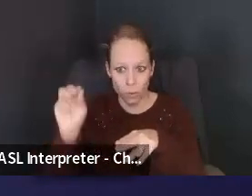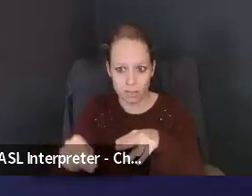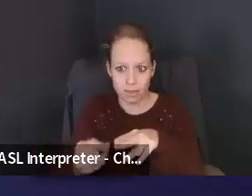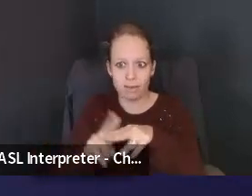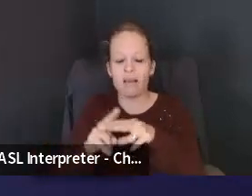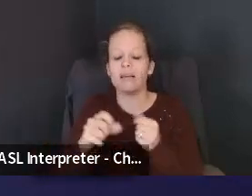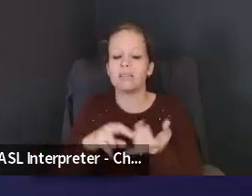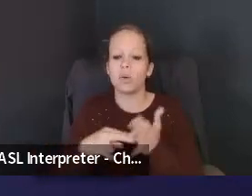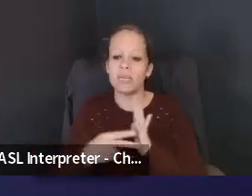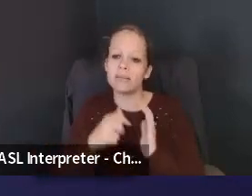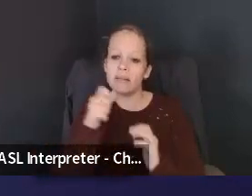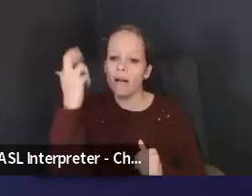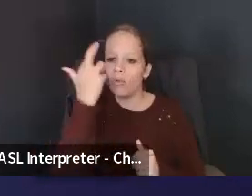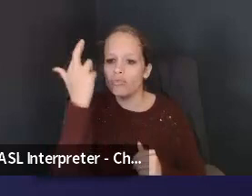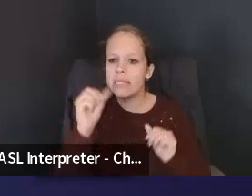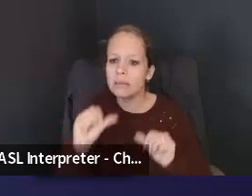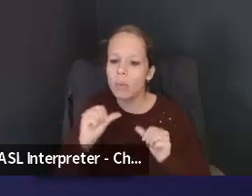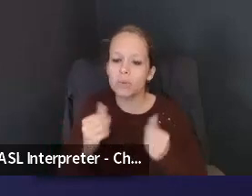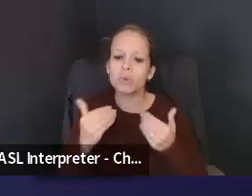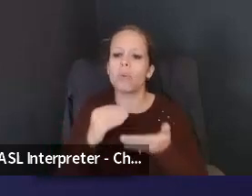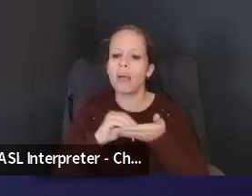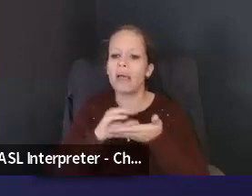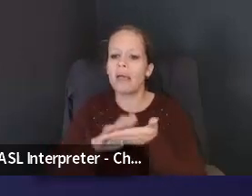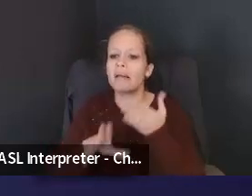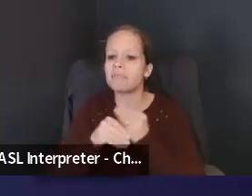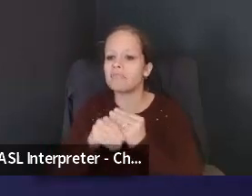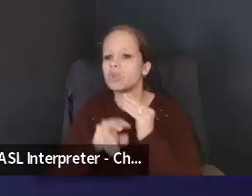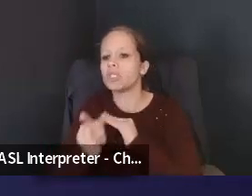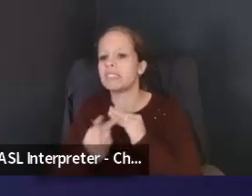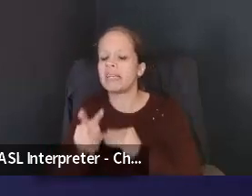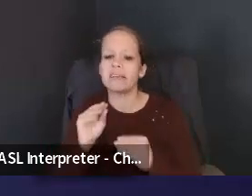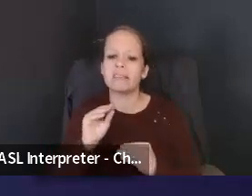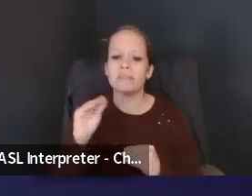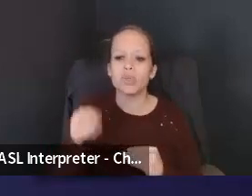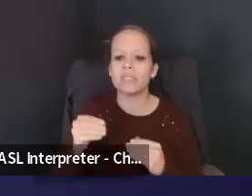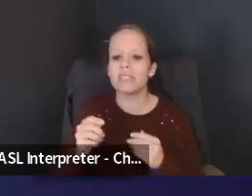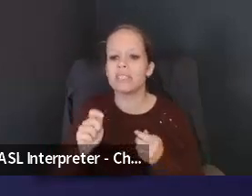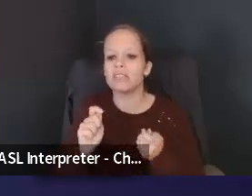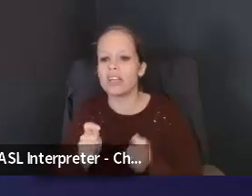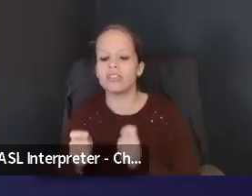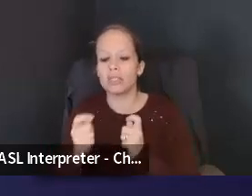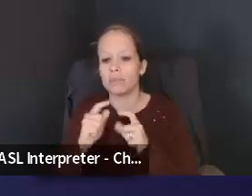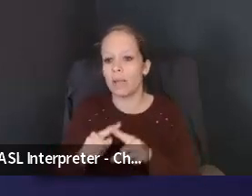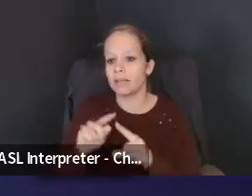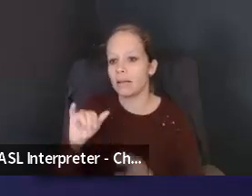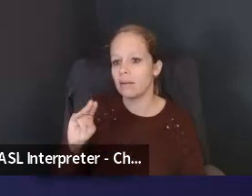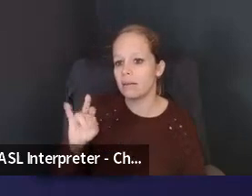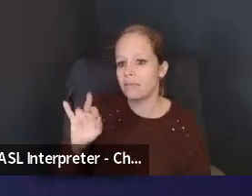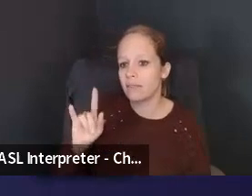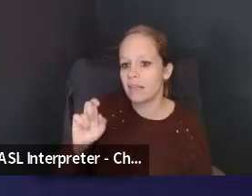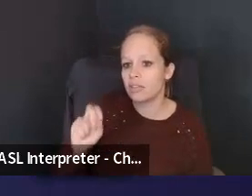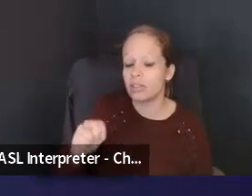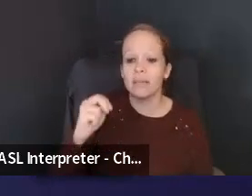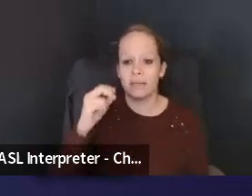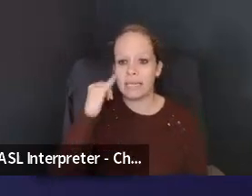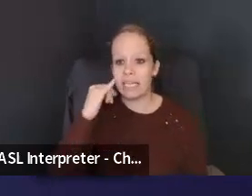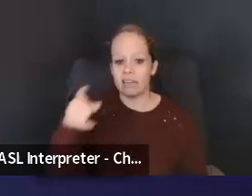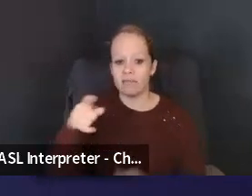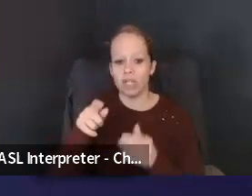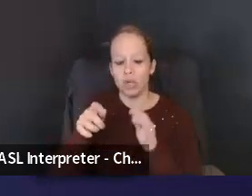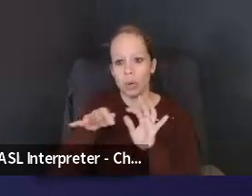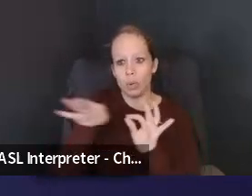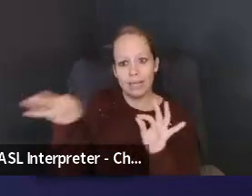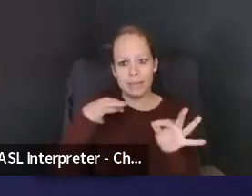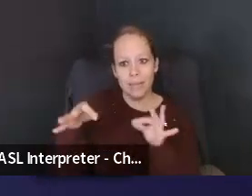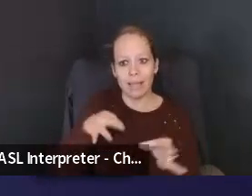a small increment or adjustment for inflation as long as you stipulate that. In year one,